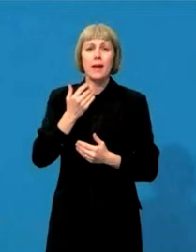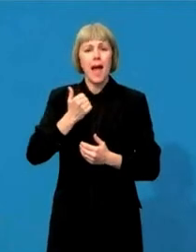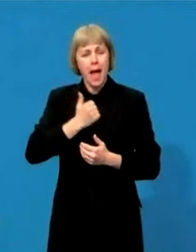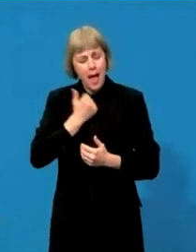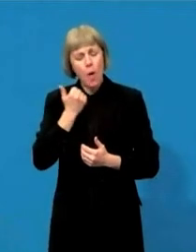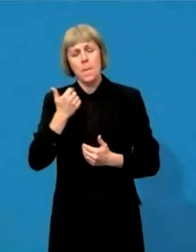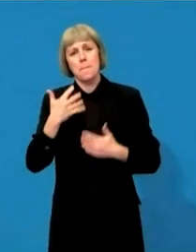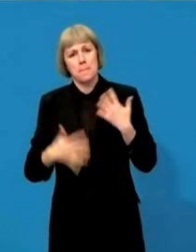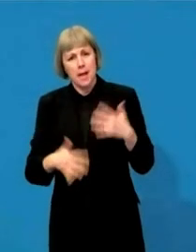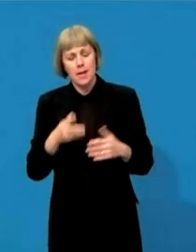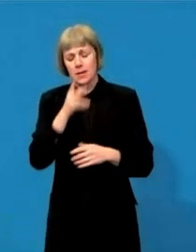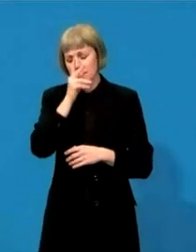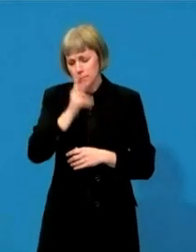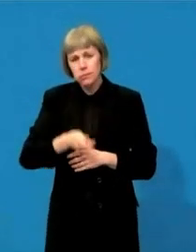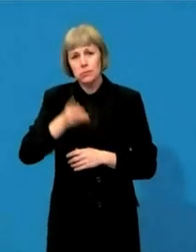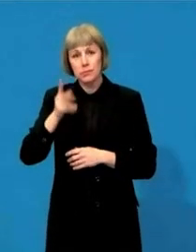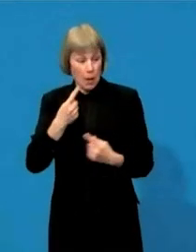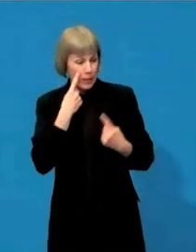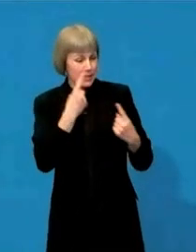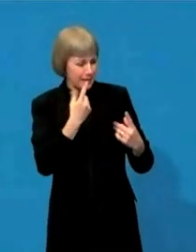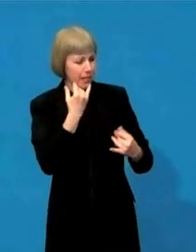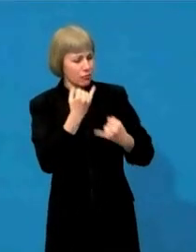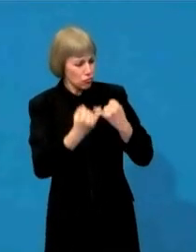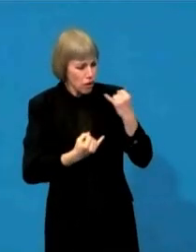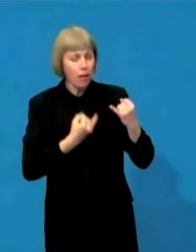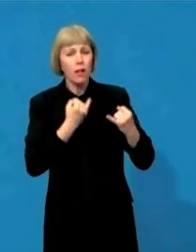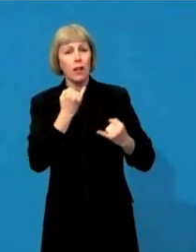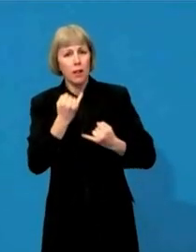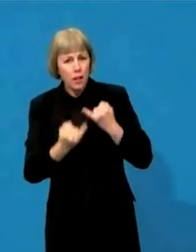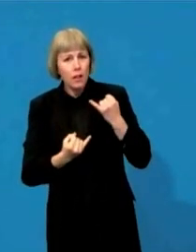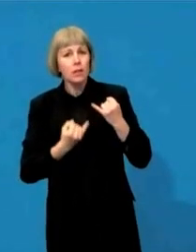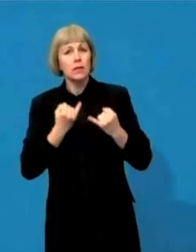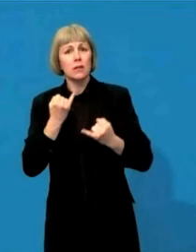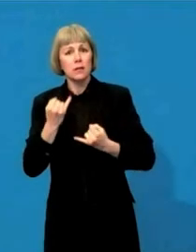struggle and how we fit into a very western system.